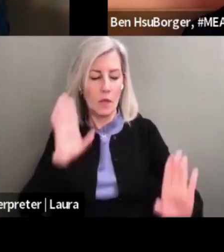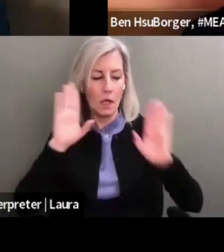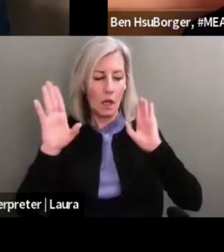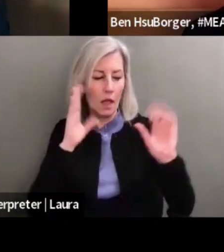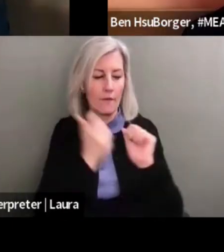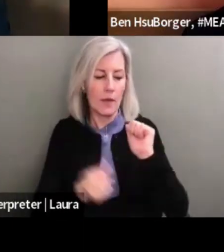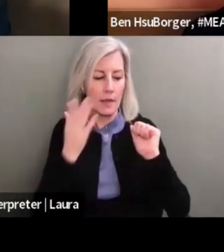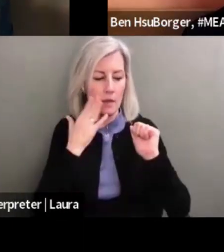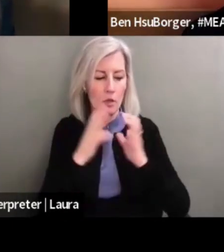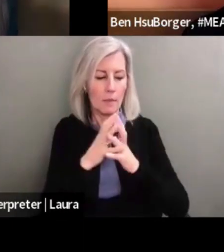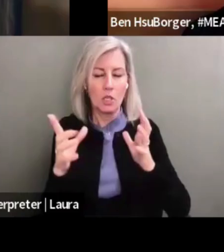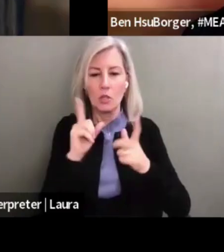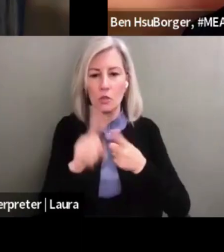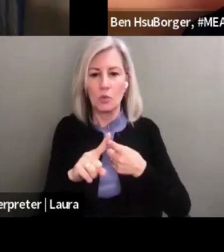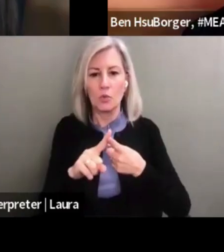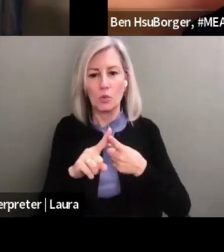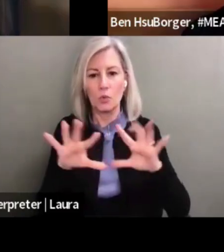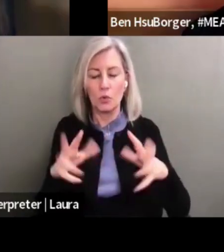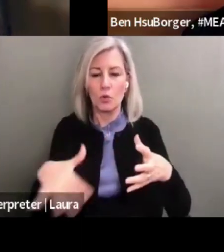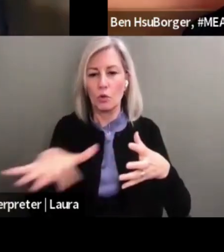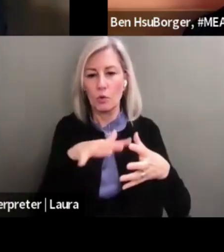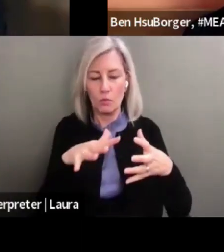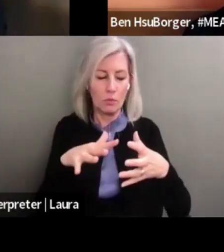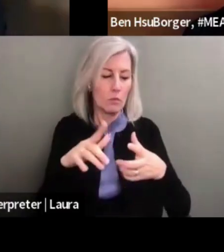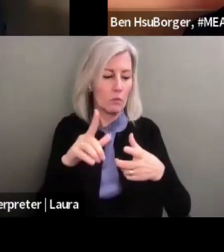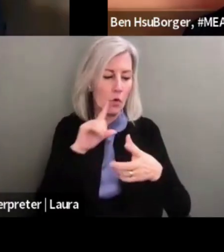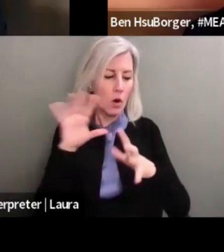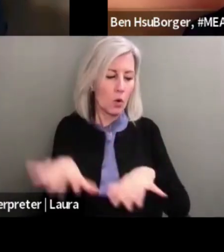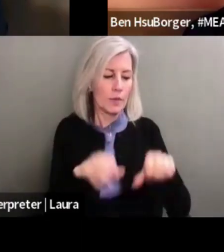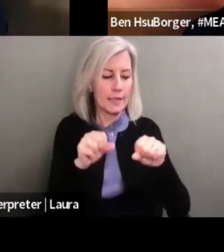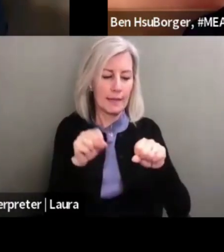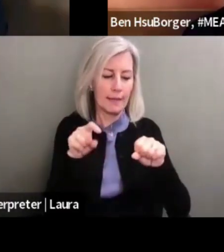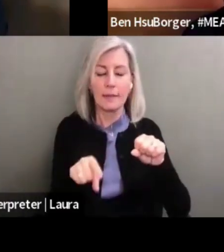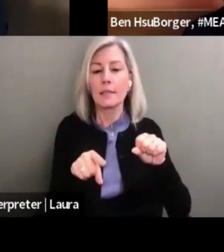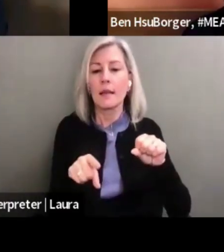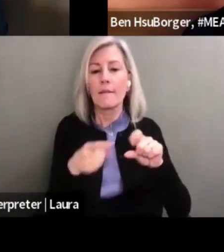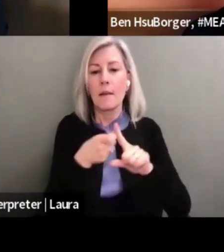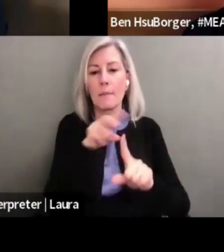Thank you.